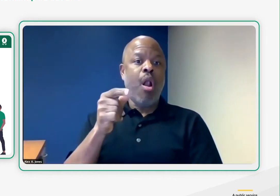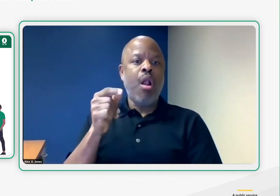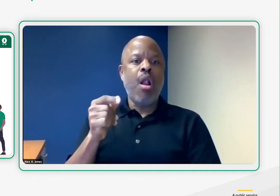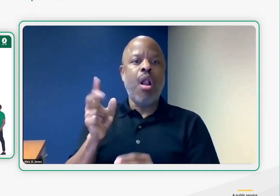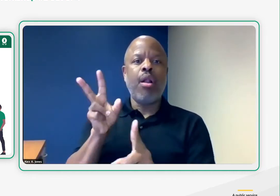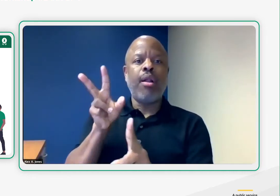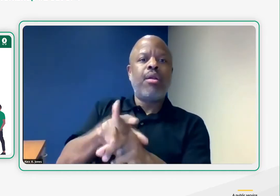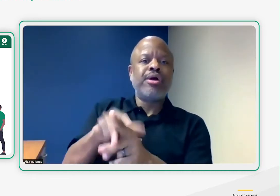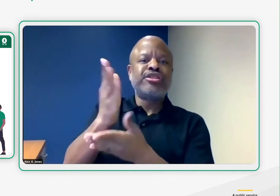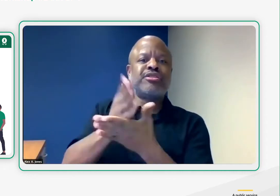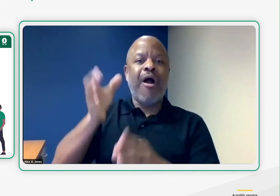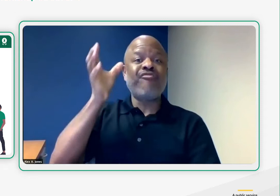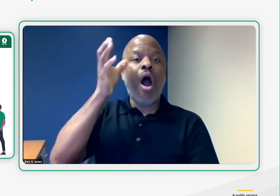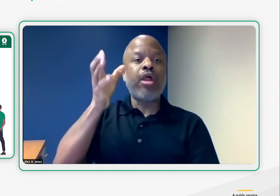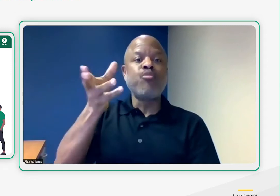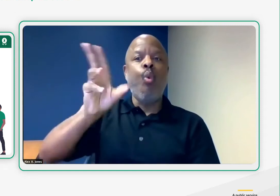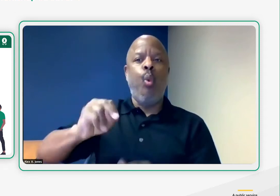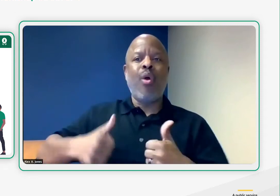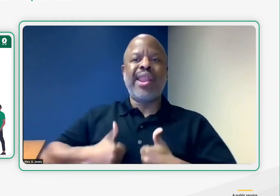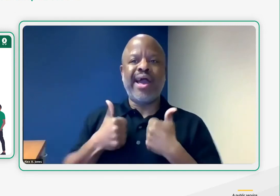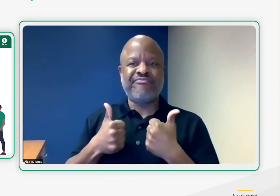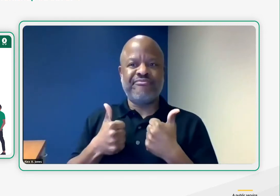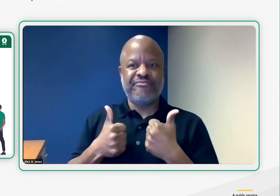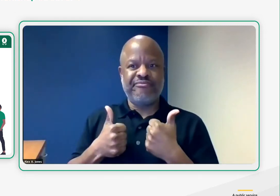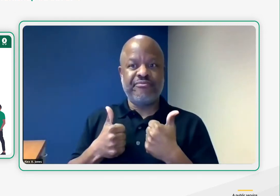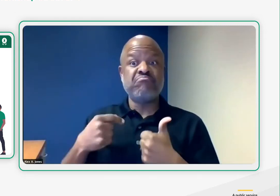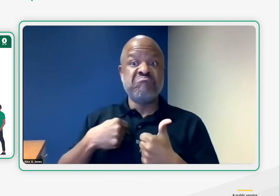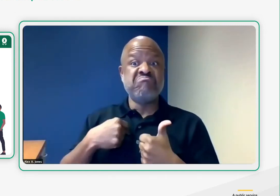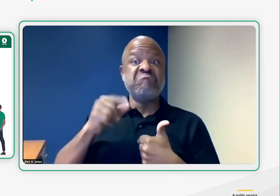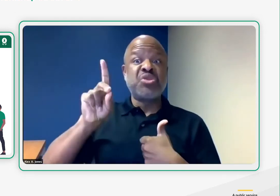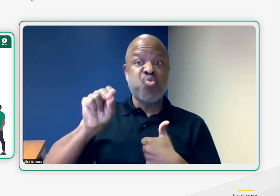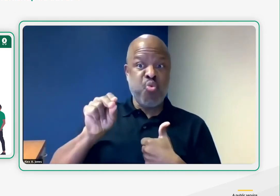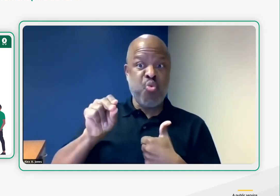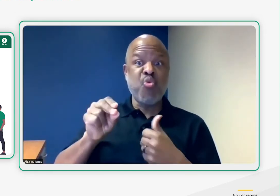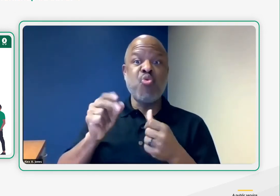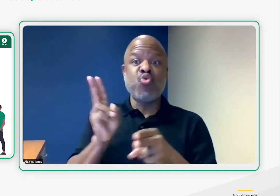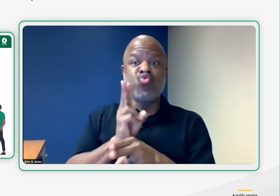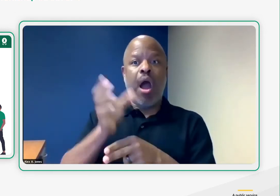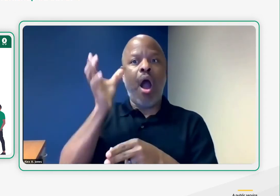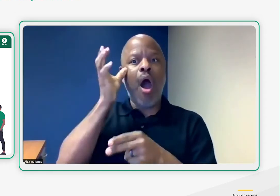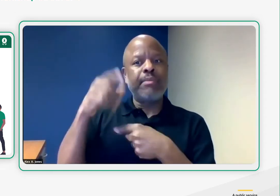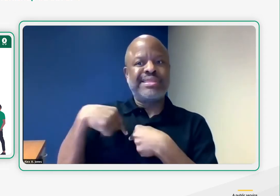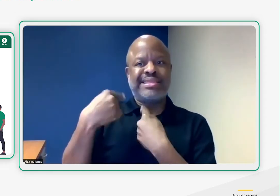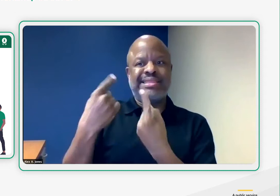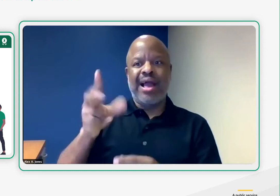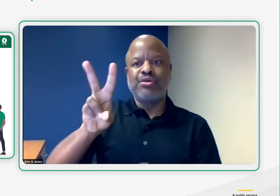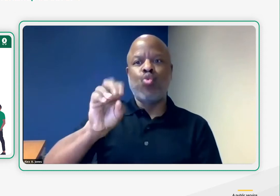You will also learn to apply some of these concepts that we will be discussing to your own lives.